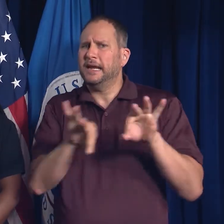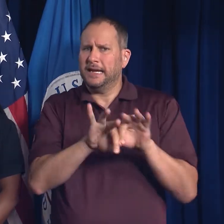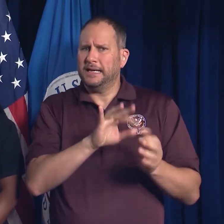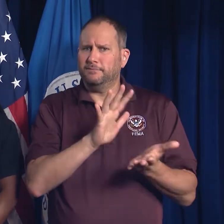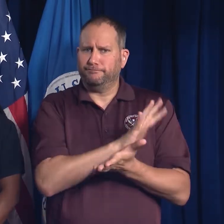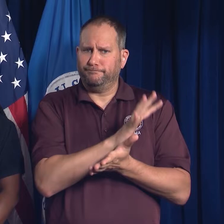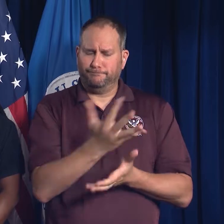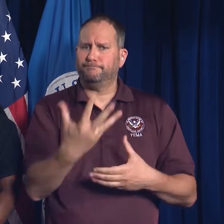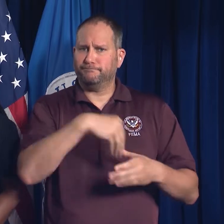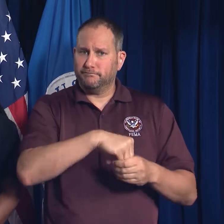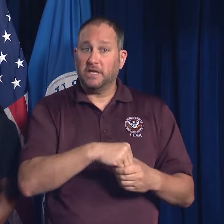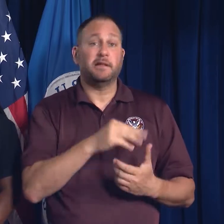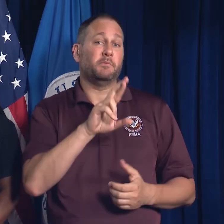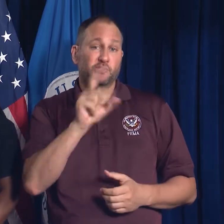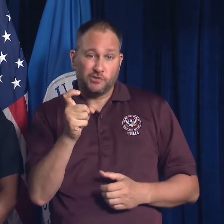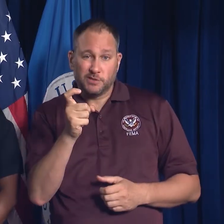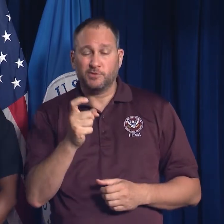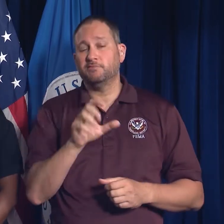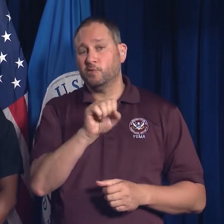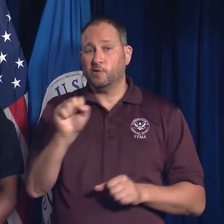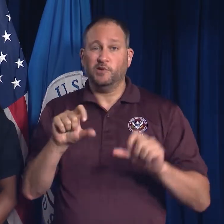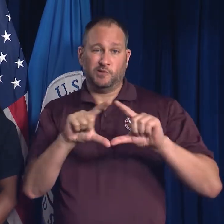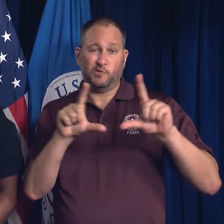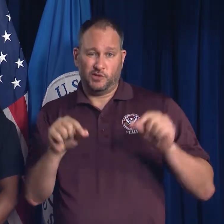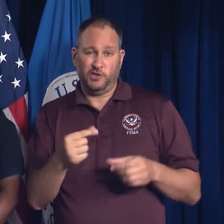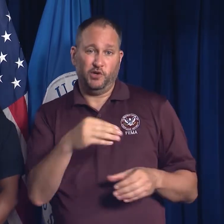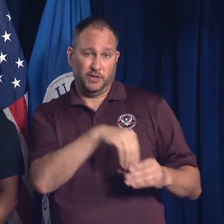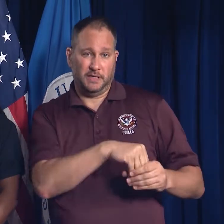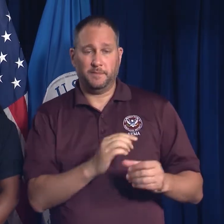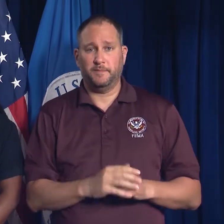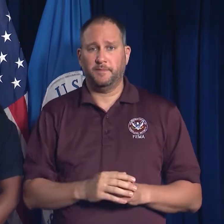and important documents such as prescriptions and social security cards.